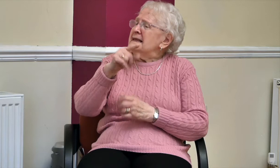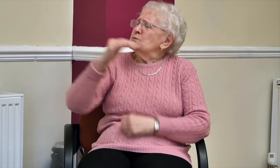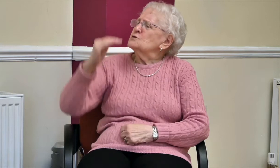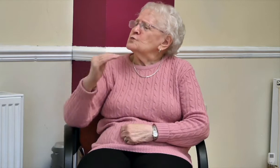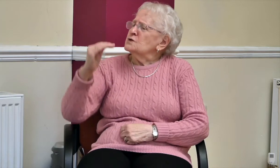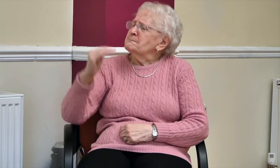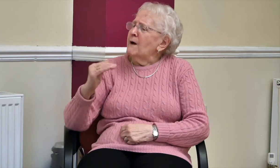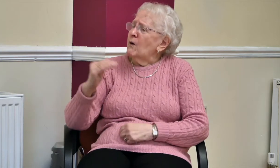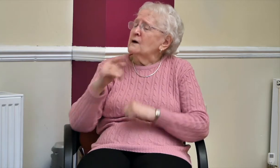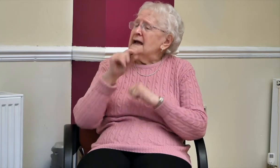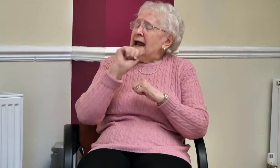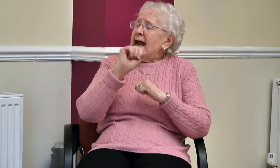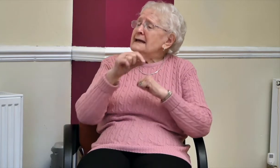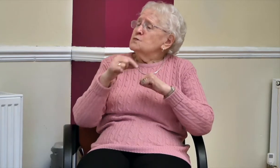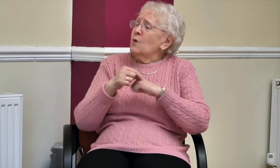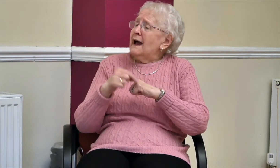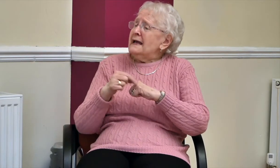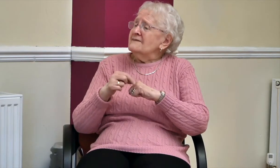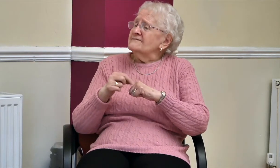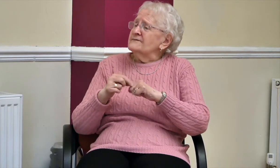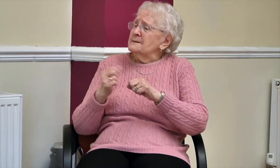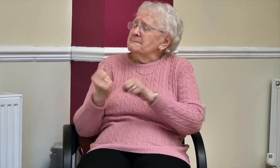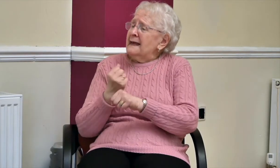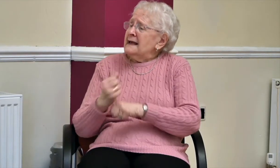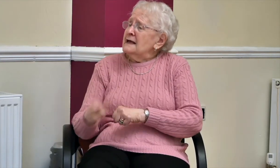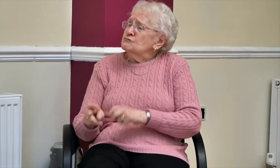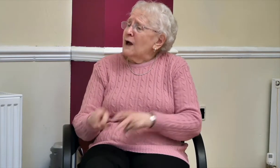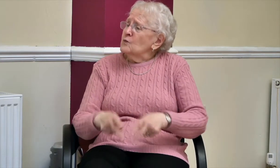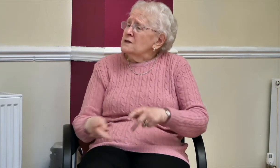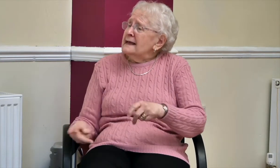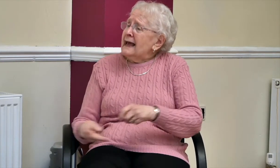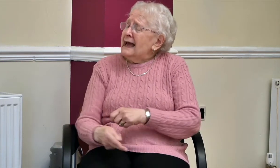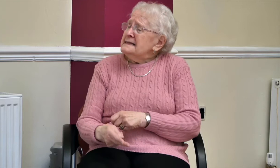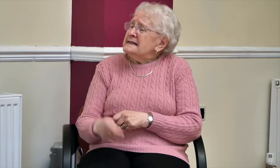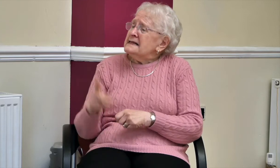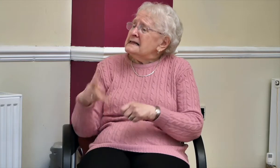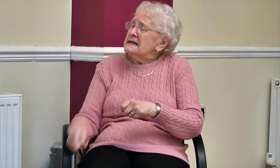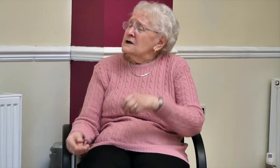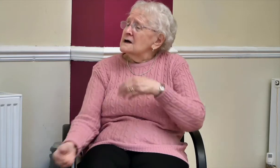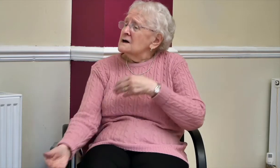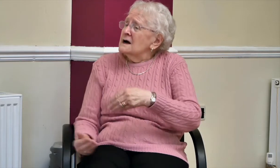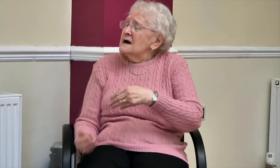but he was a too small! His wife was always cutting his trousers legs short!